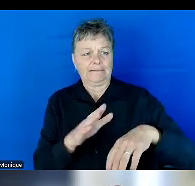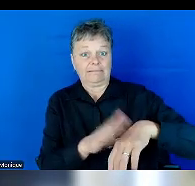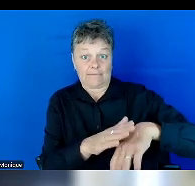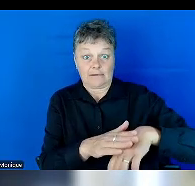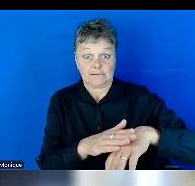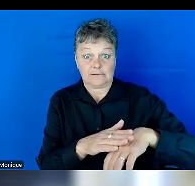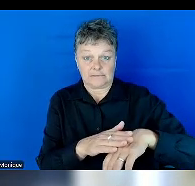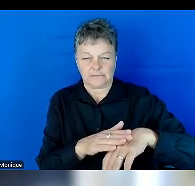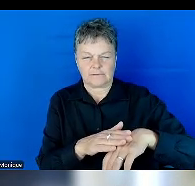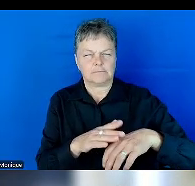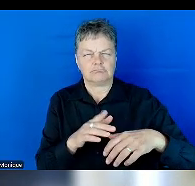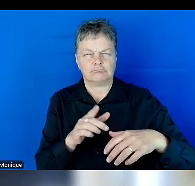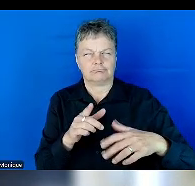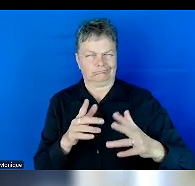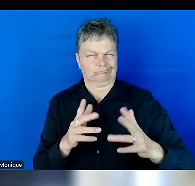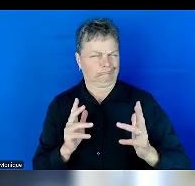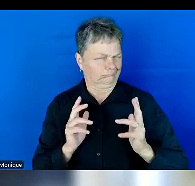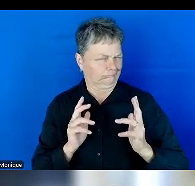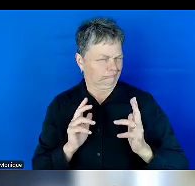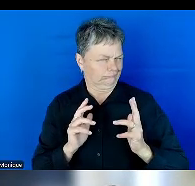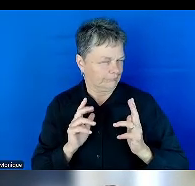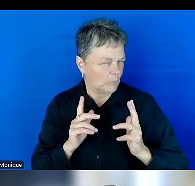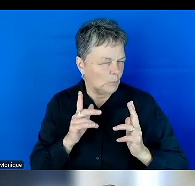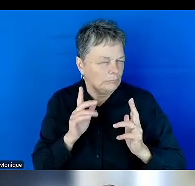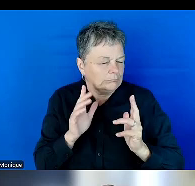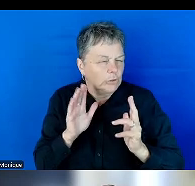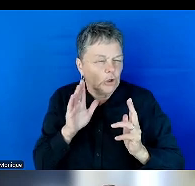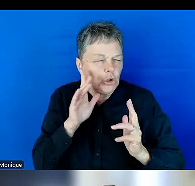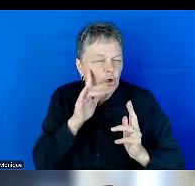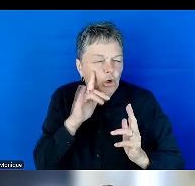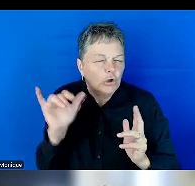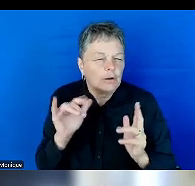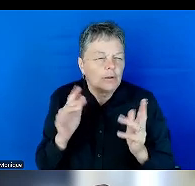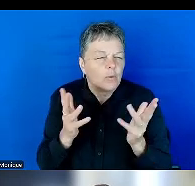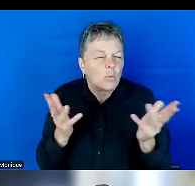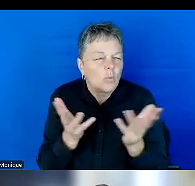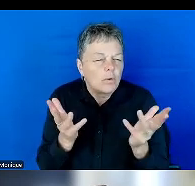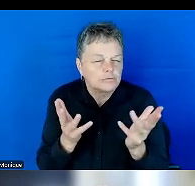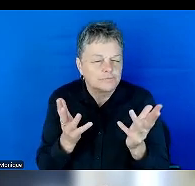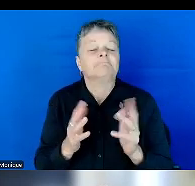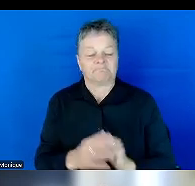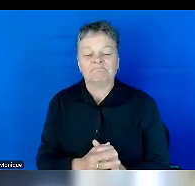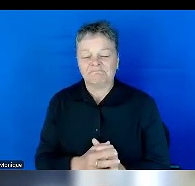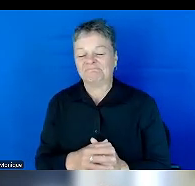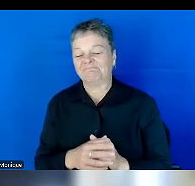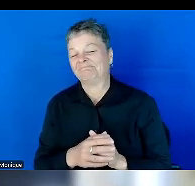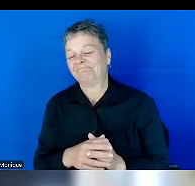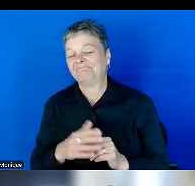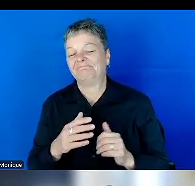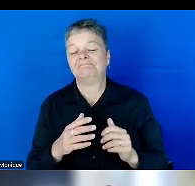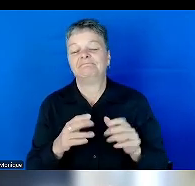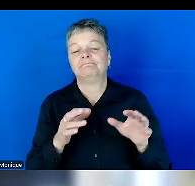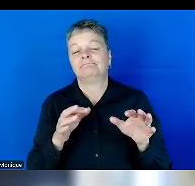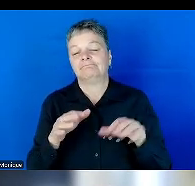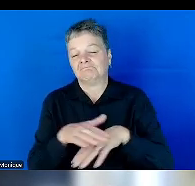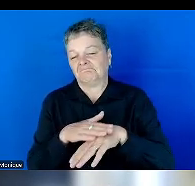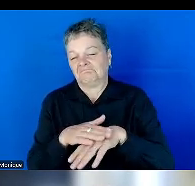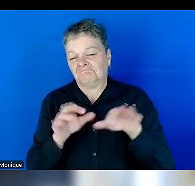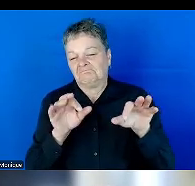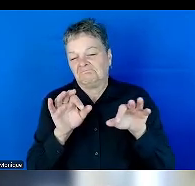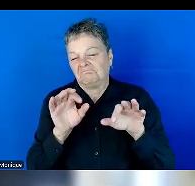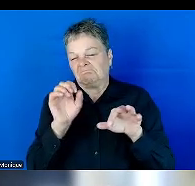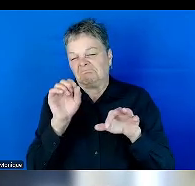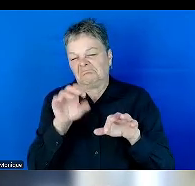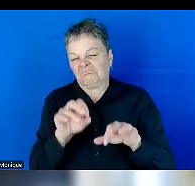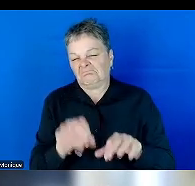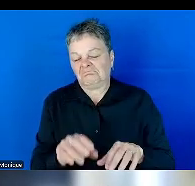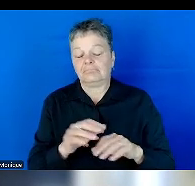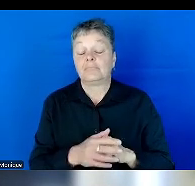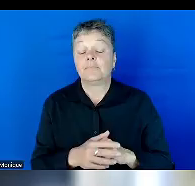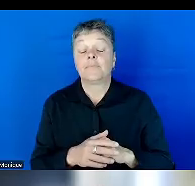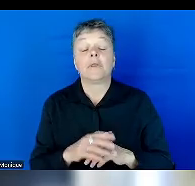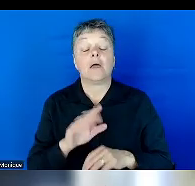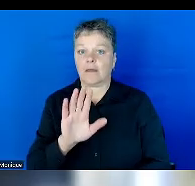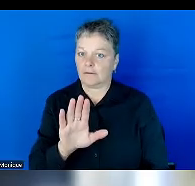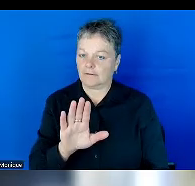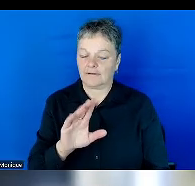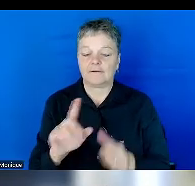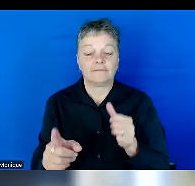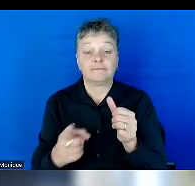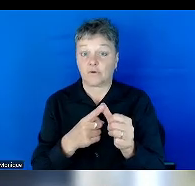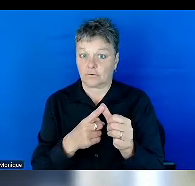um about your your legal issue. Um the first thing to remember is that we uh cannot talk to